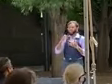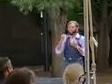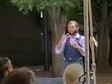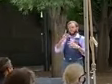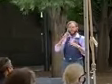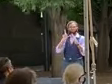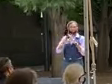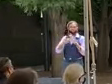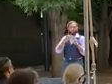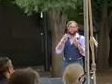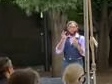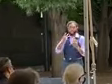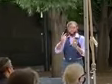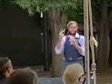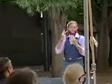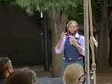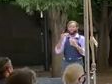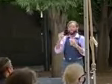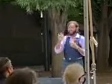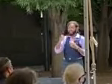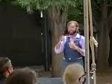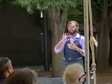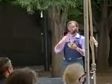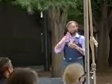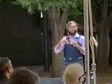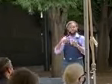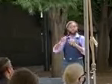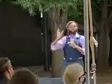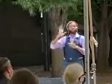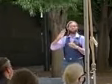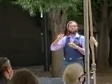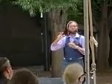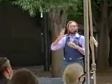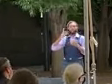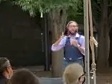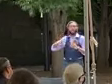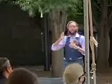And if you talk too much about the way things once were you will lose the audience.